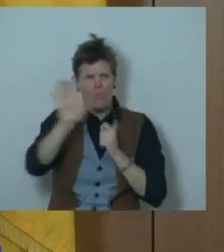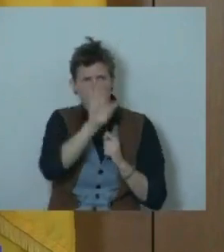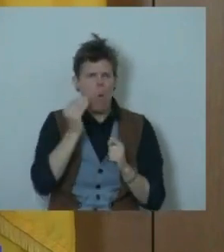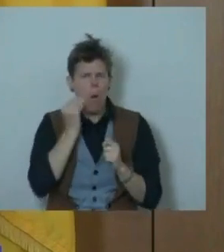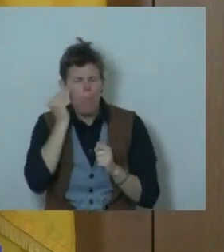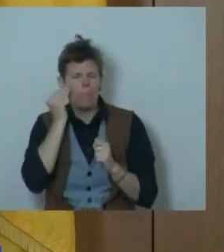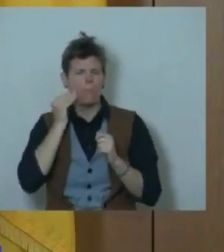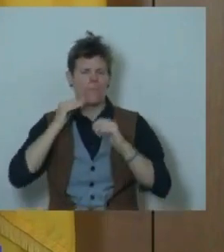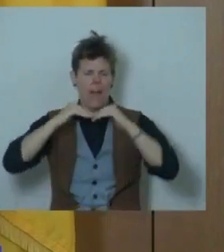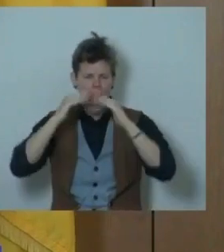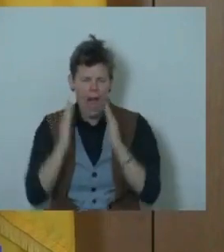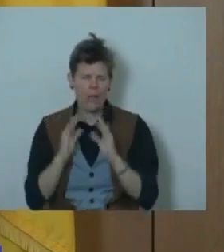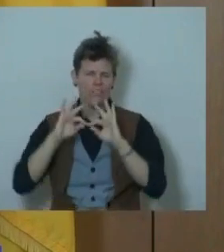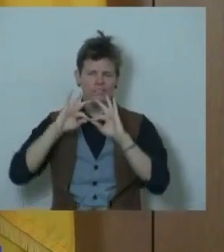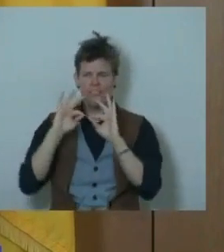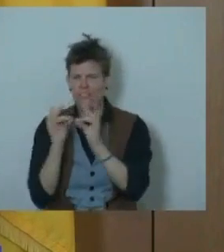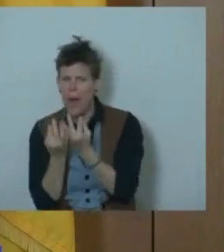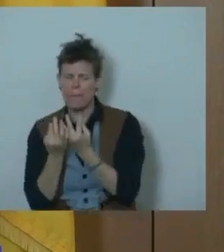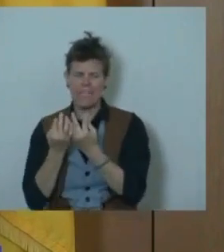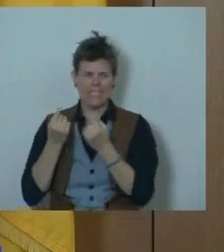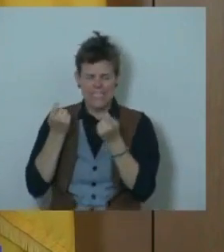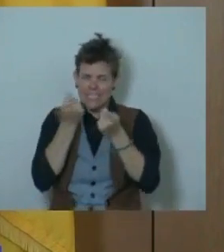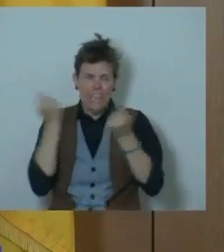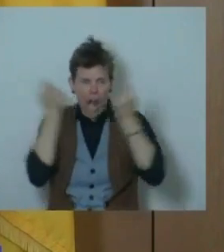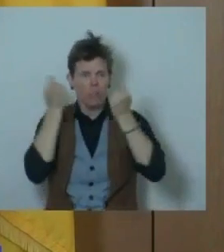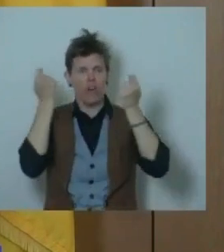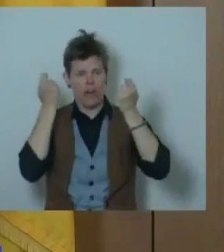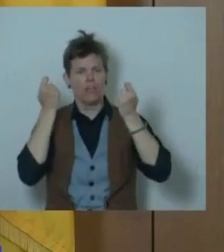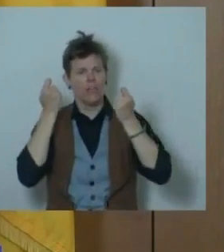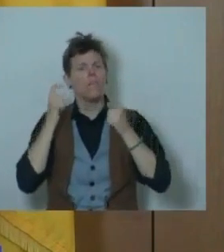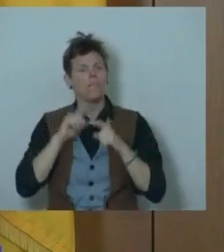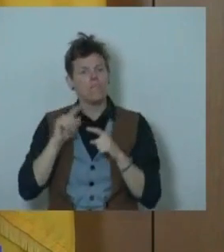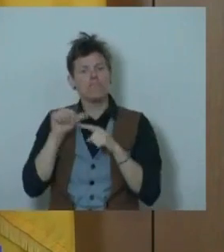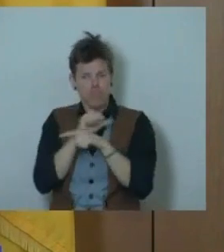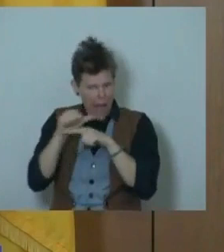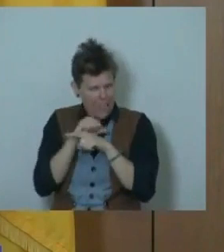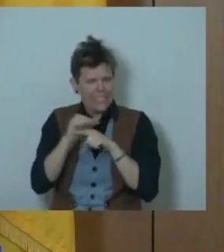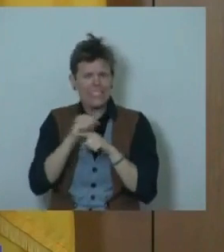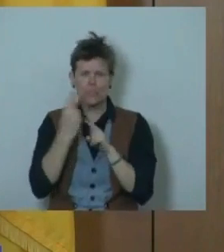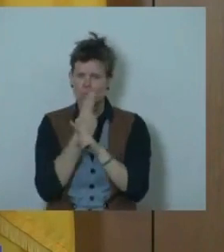I WANT YOU TO CELEBRATE IN YOUR HOUSE WITH YOUR FAMILY.